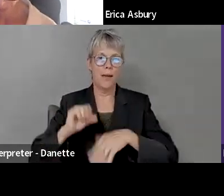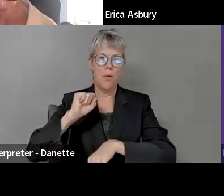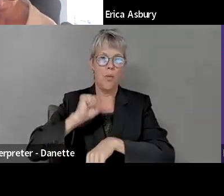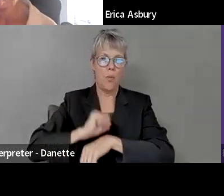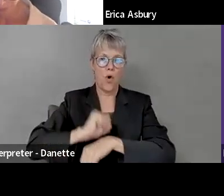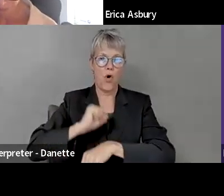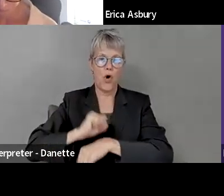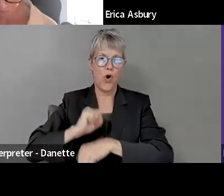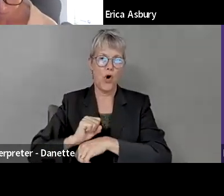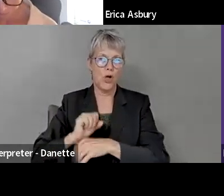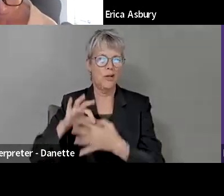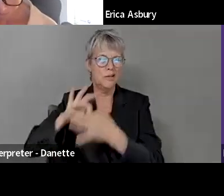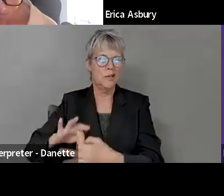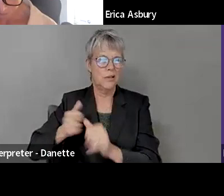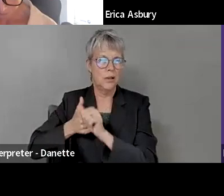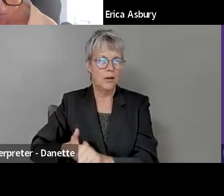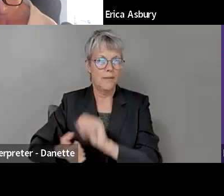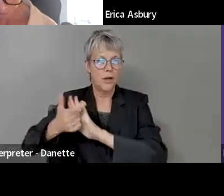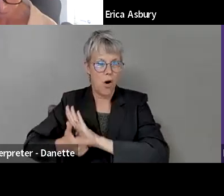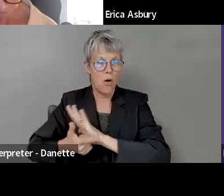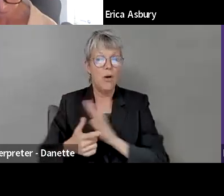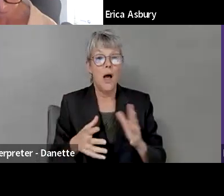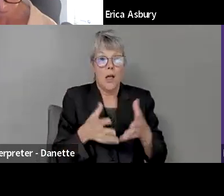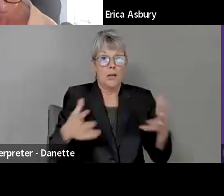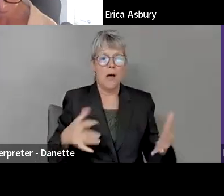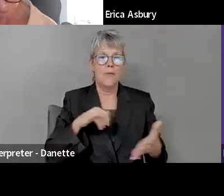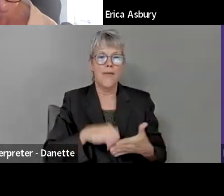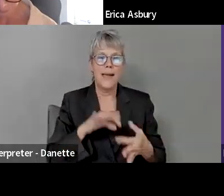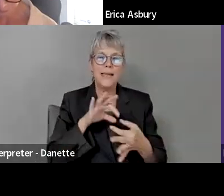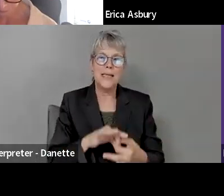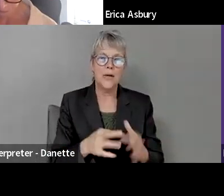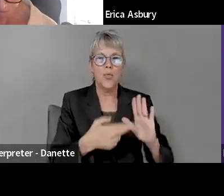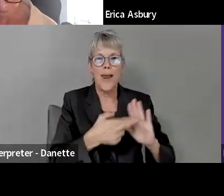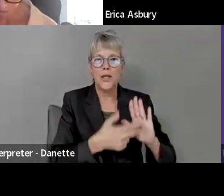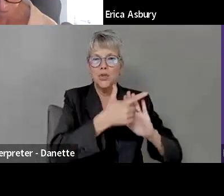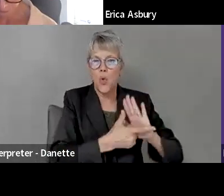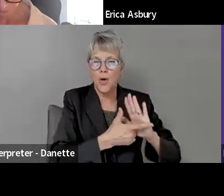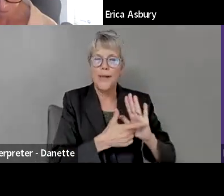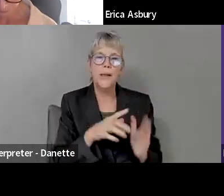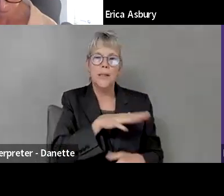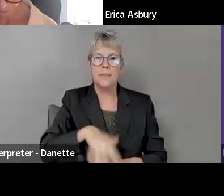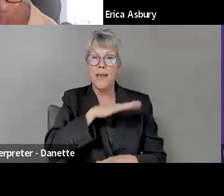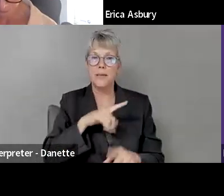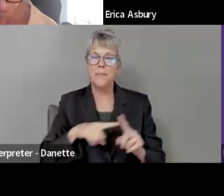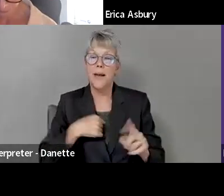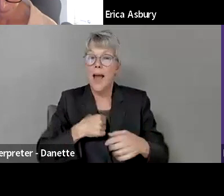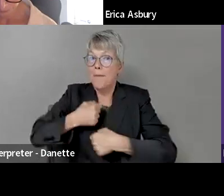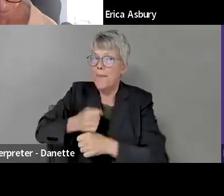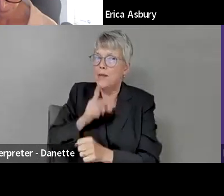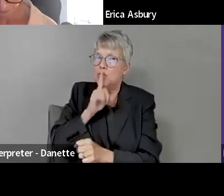Matt Herr (they): So a lot of it, again is sort of in the the regulatory space. But my goal is always to make sure that the